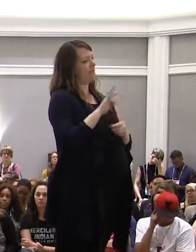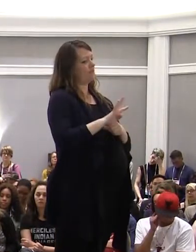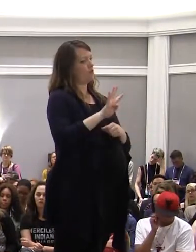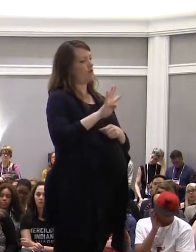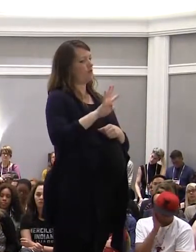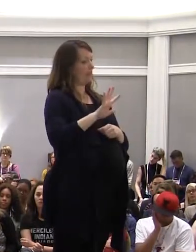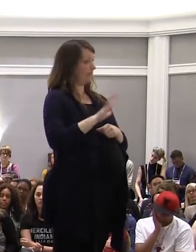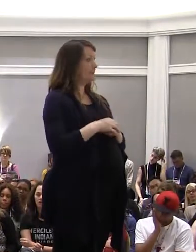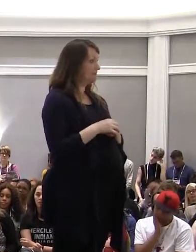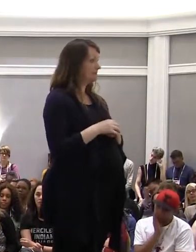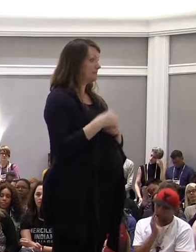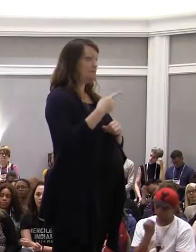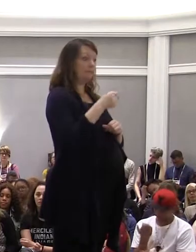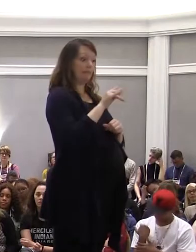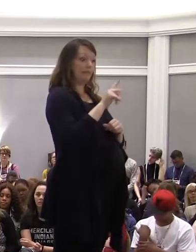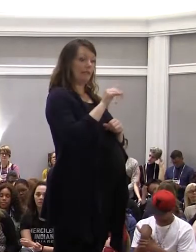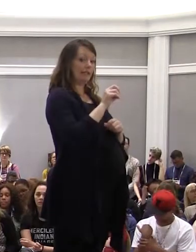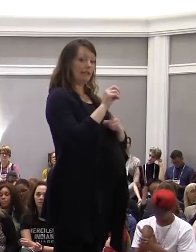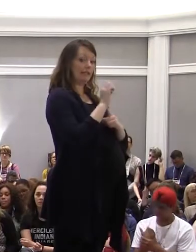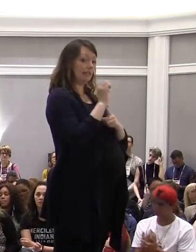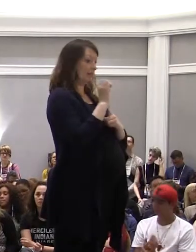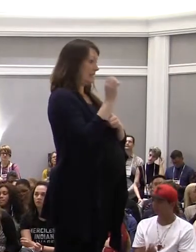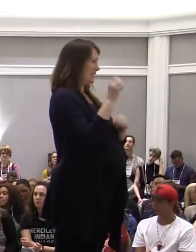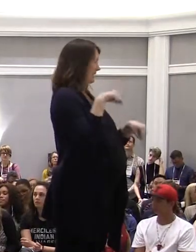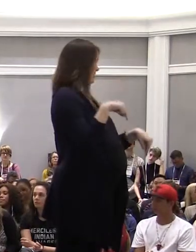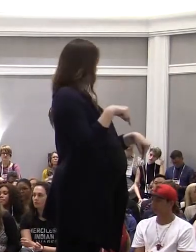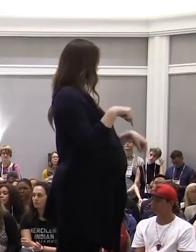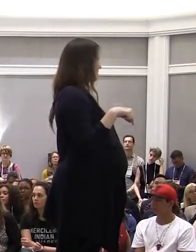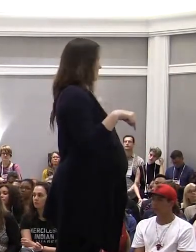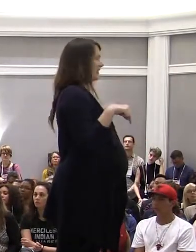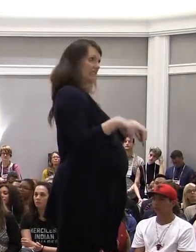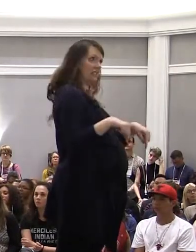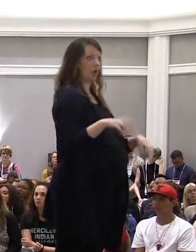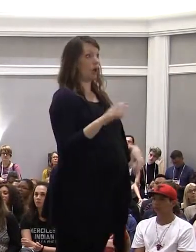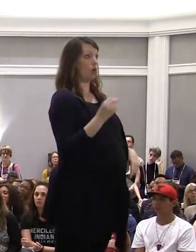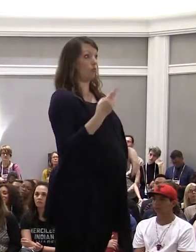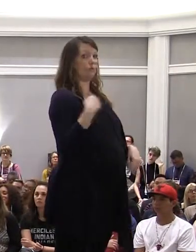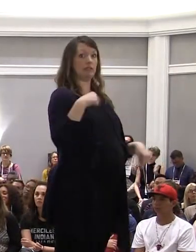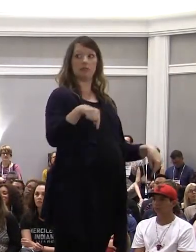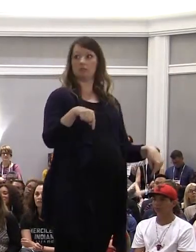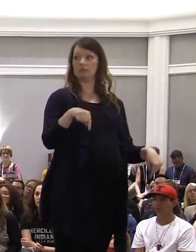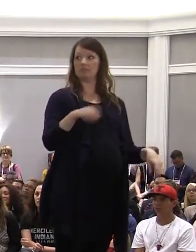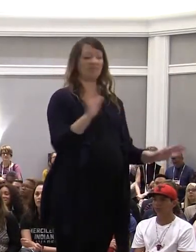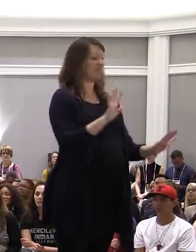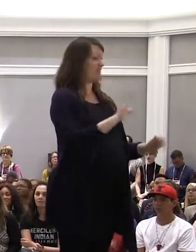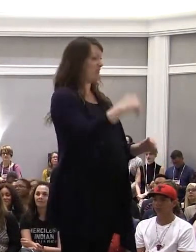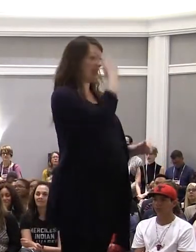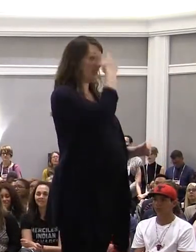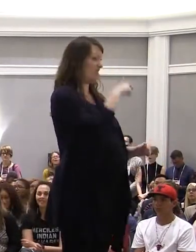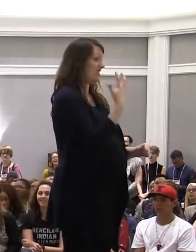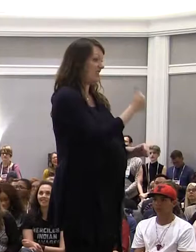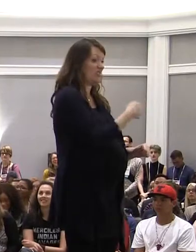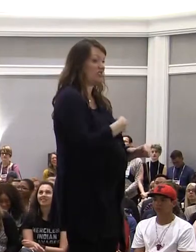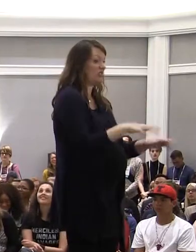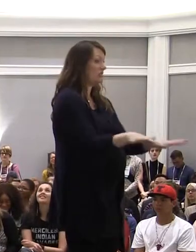in Pavilion East, which is right here. You don't even want to go anywhere. Just hang out.